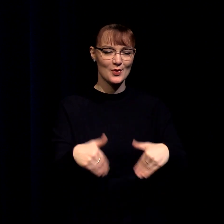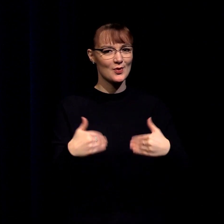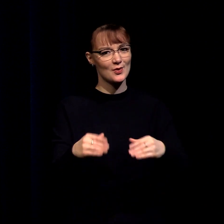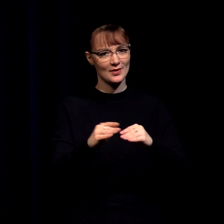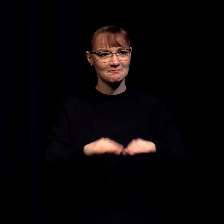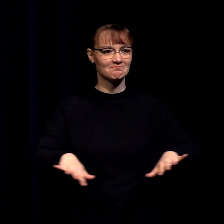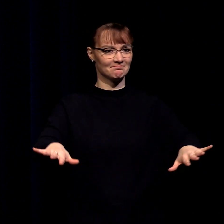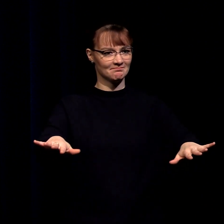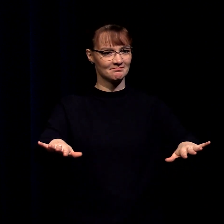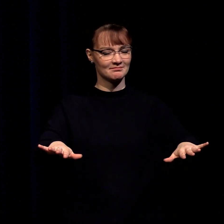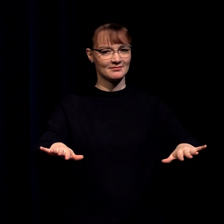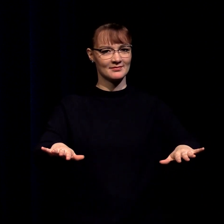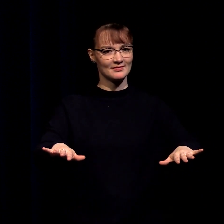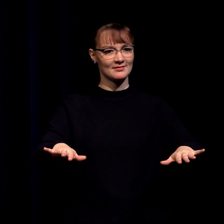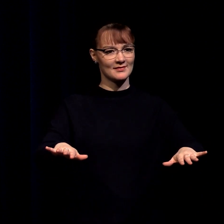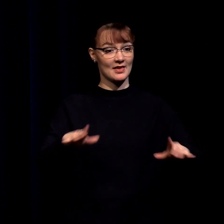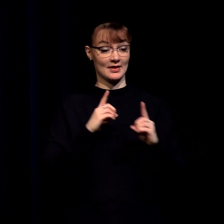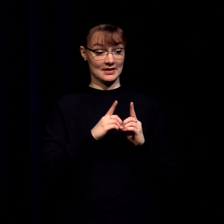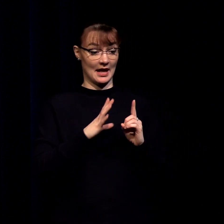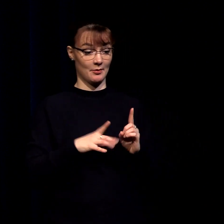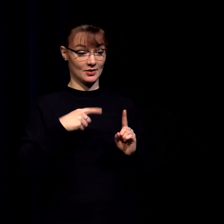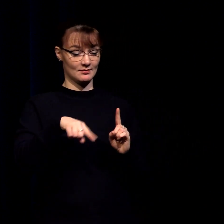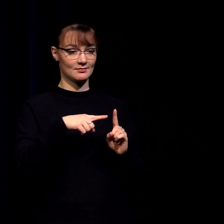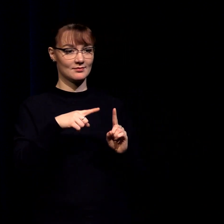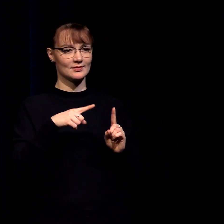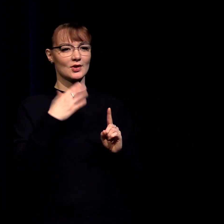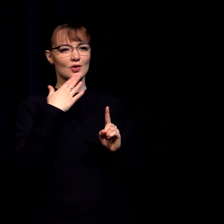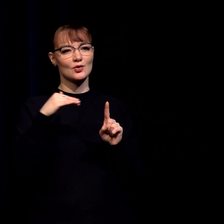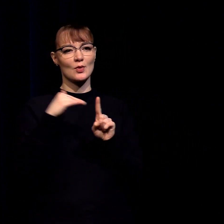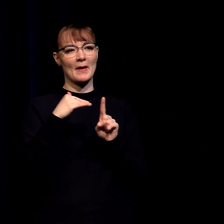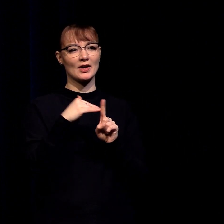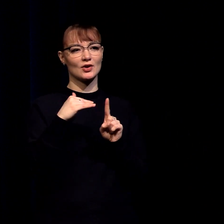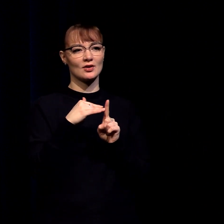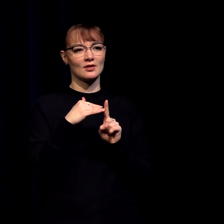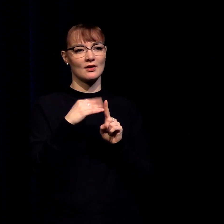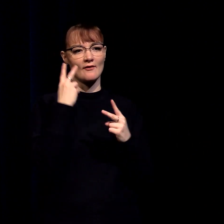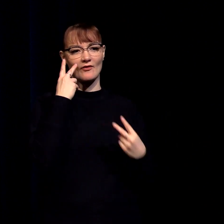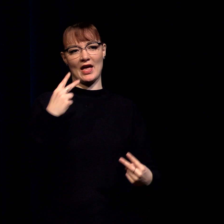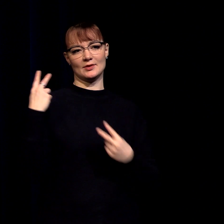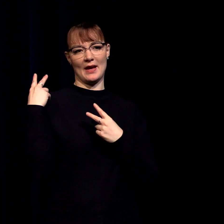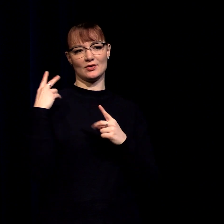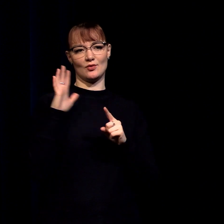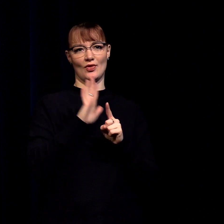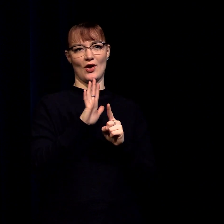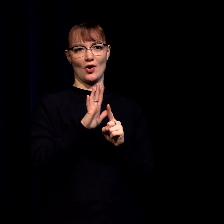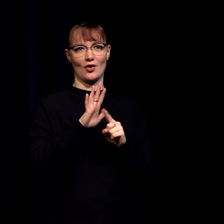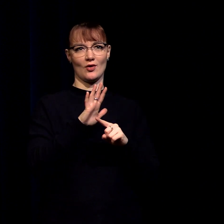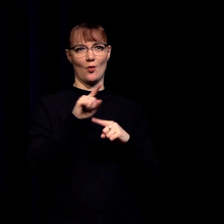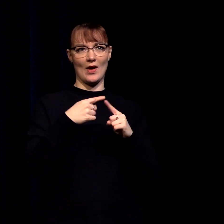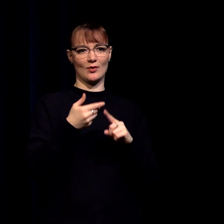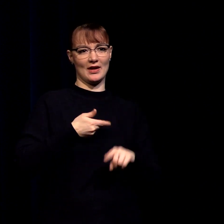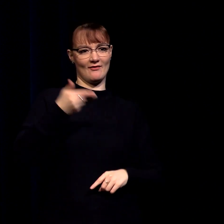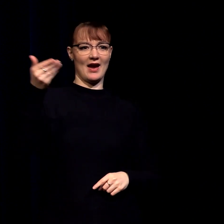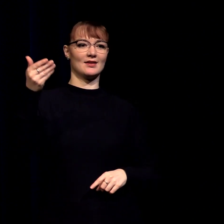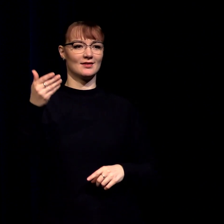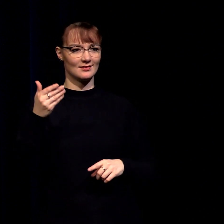disciples, it was a reminder, it was a flashback, actually to their calling, because there was another time that at least four